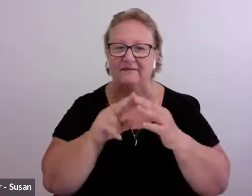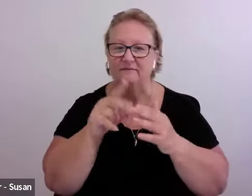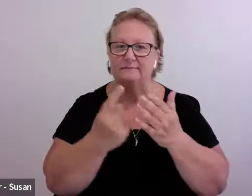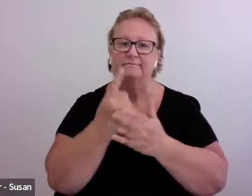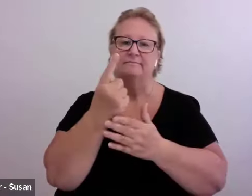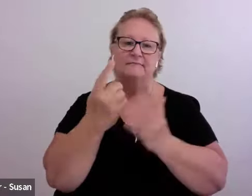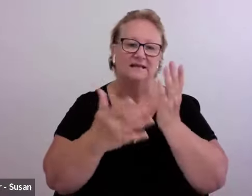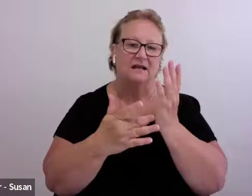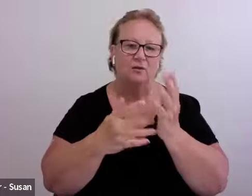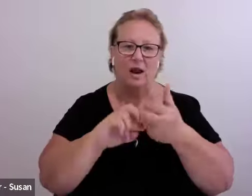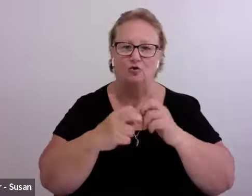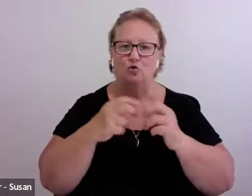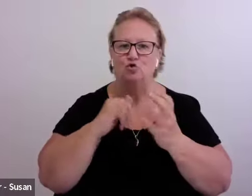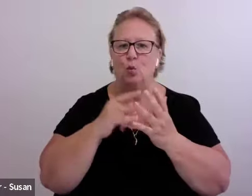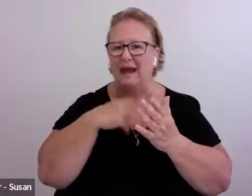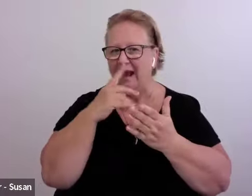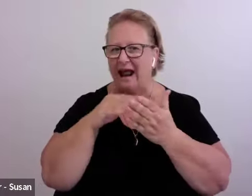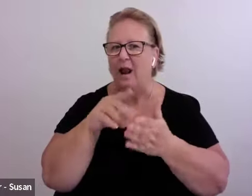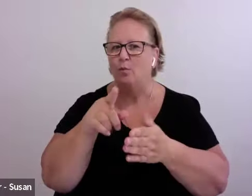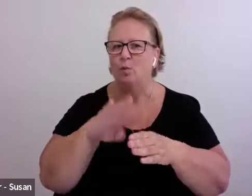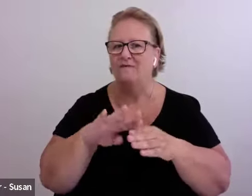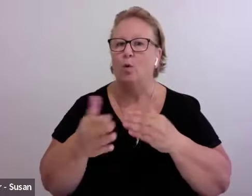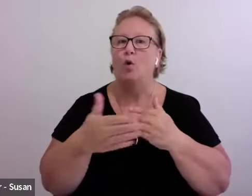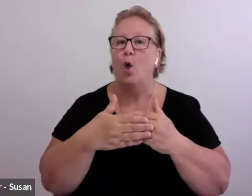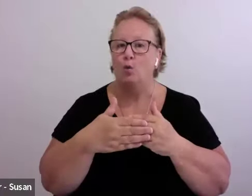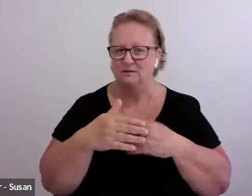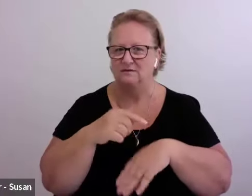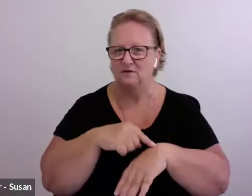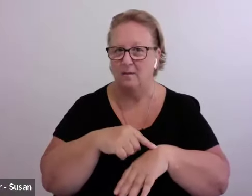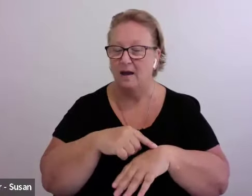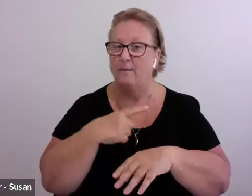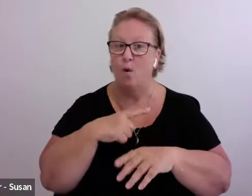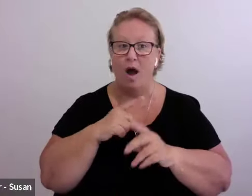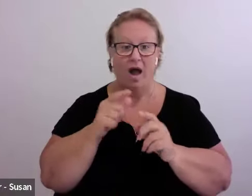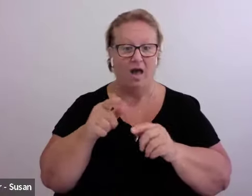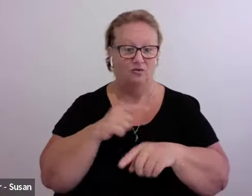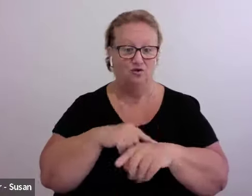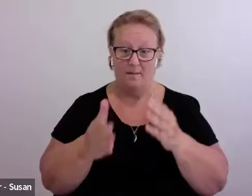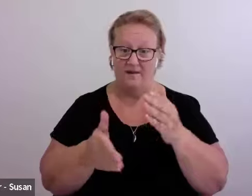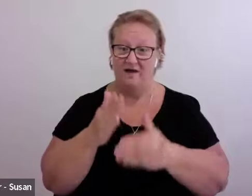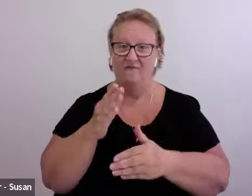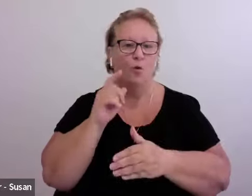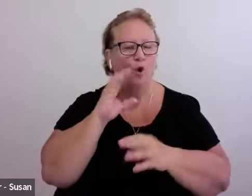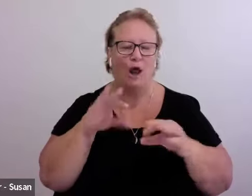it till the last day to put your application in, just in case you have any technical problems, we can problem